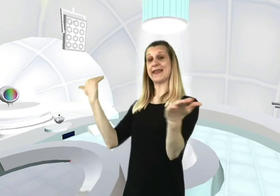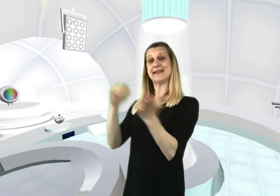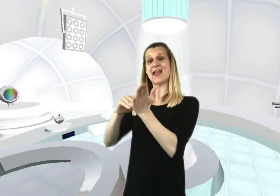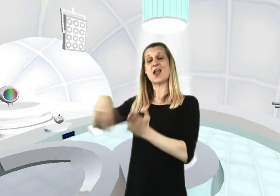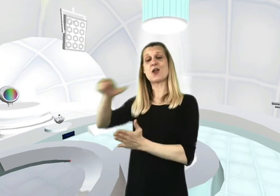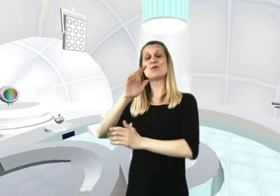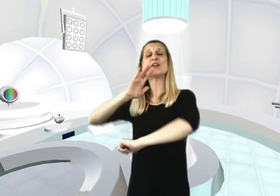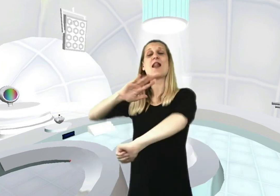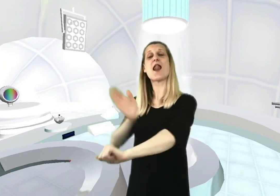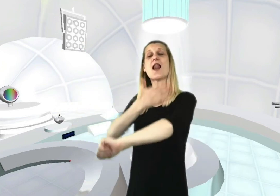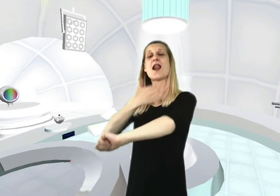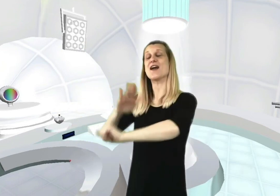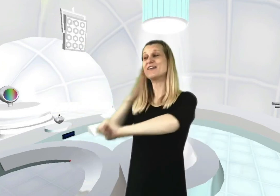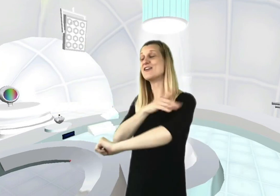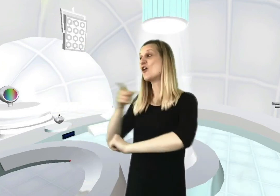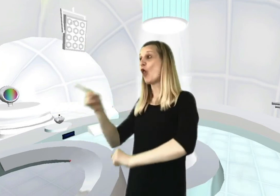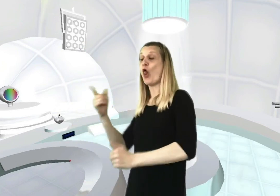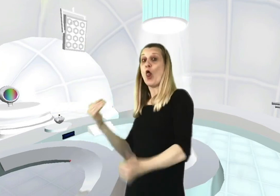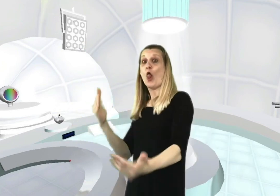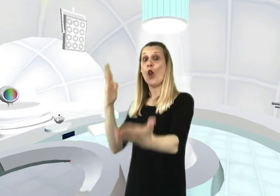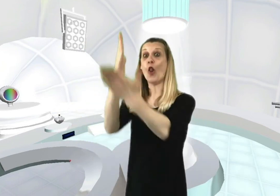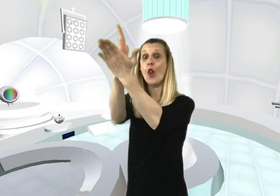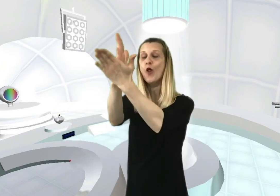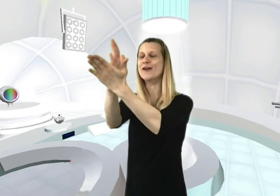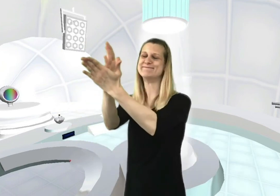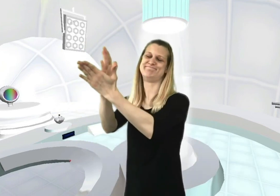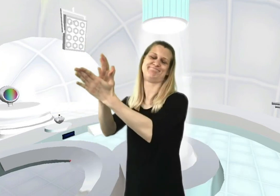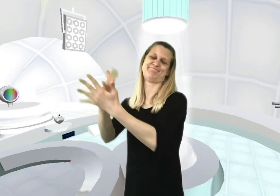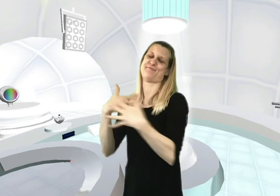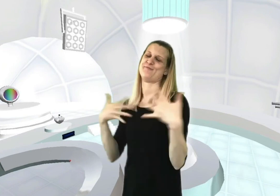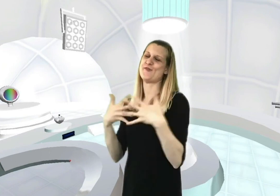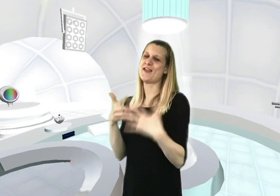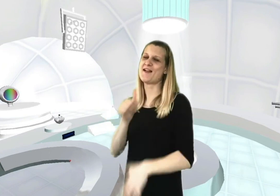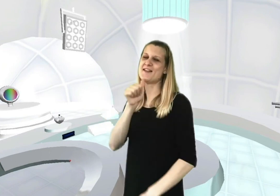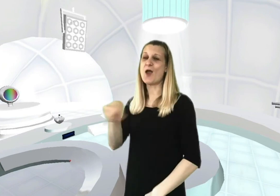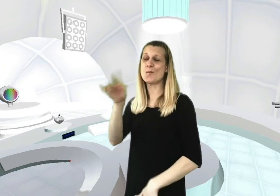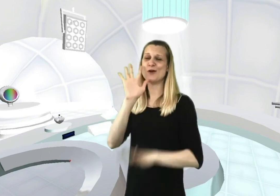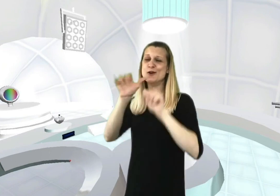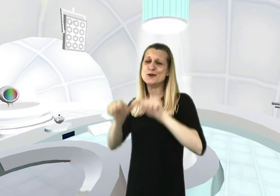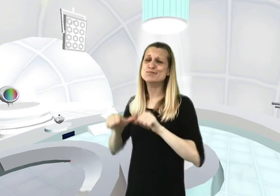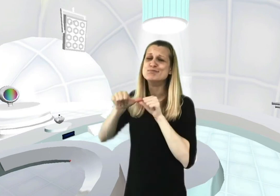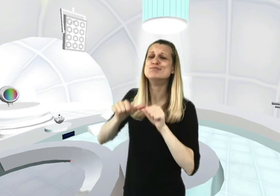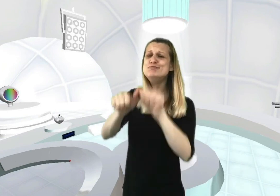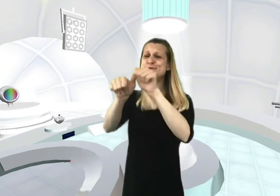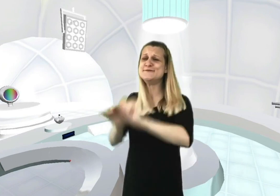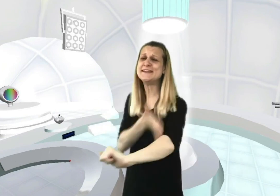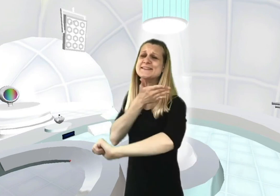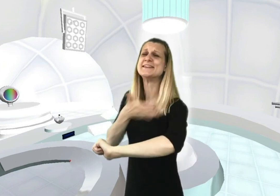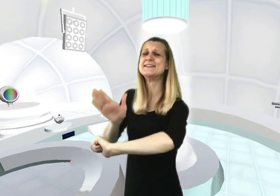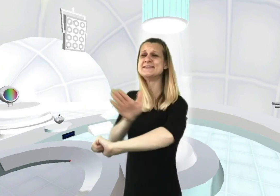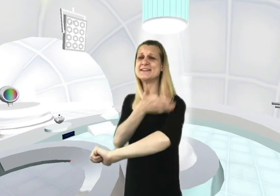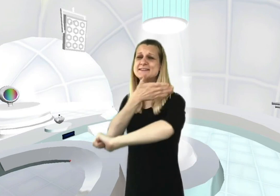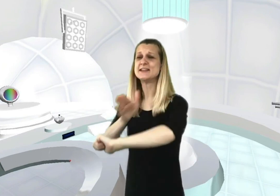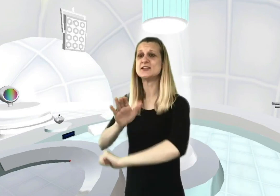"There they go again!" said Mr. Wonka. "I’m afraid you can’t stop them singing."